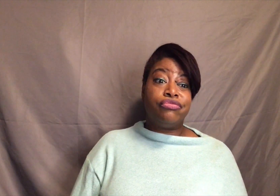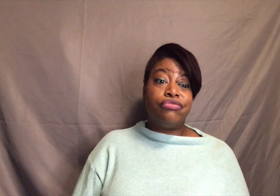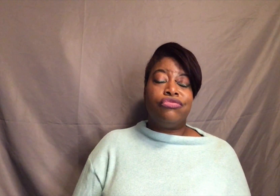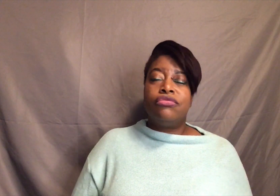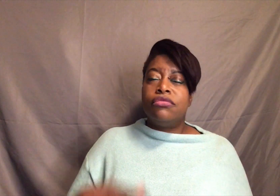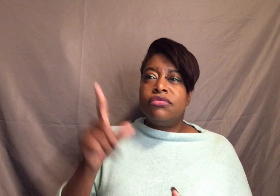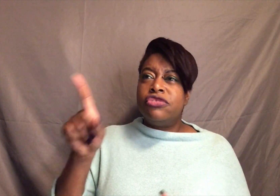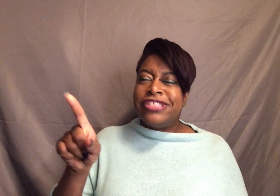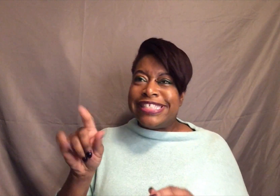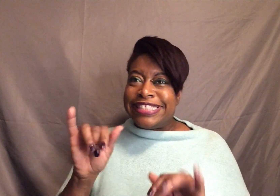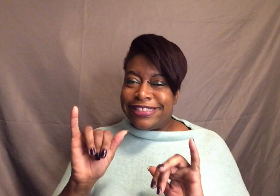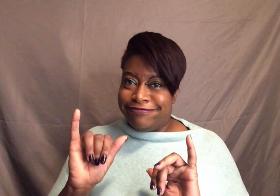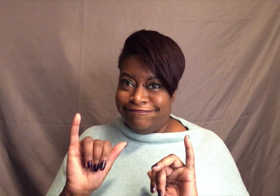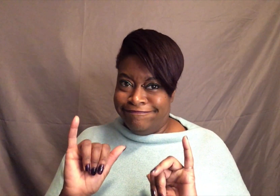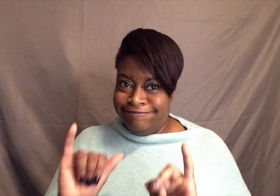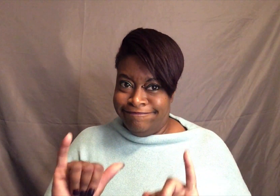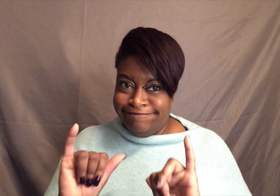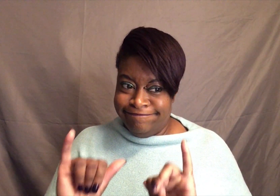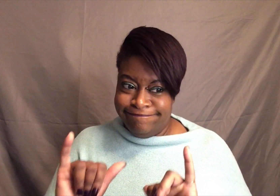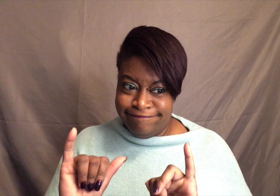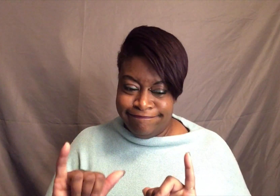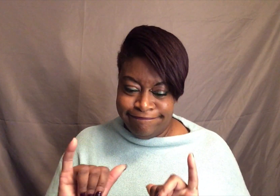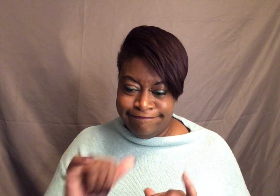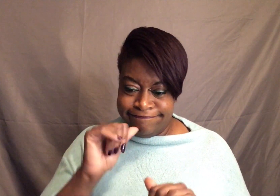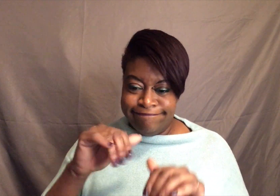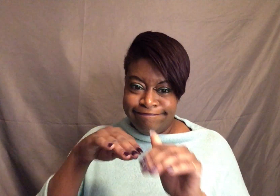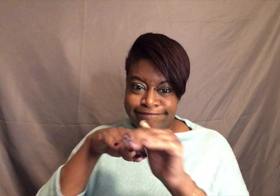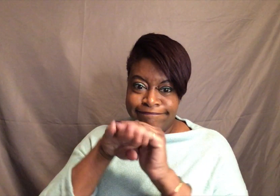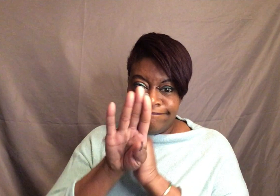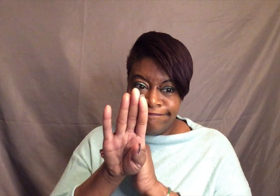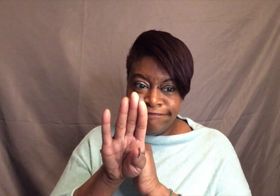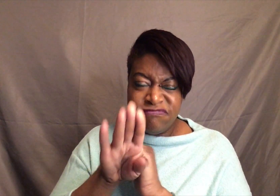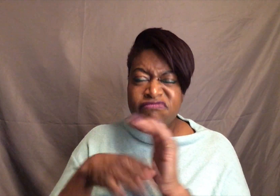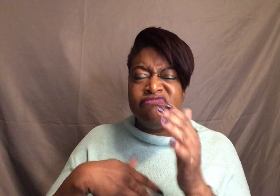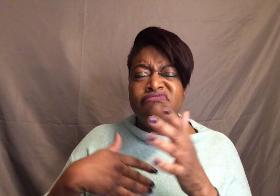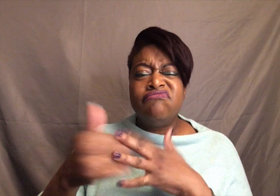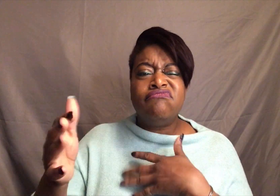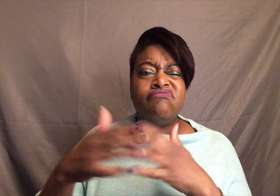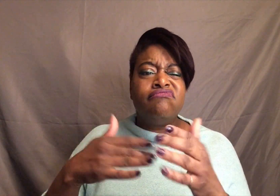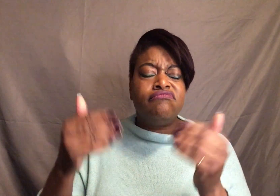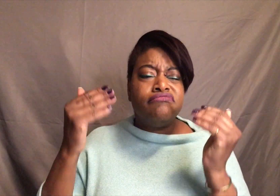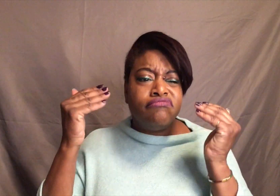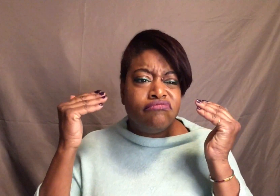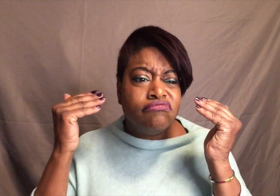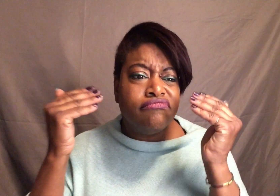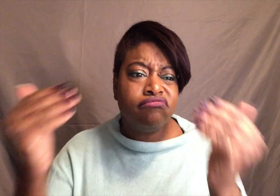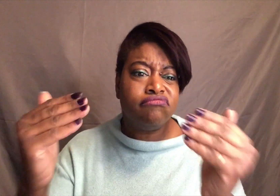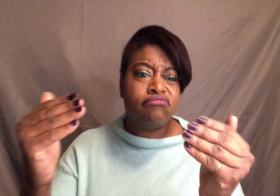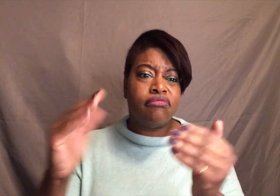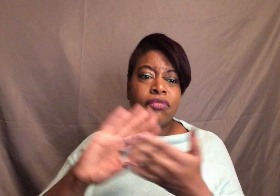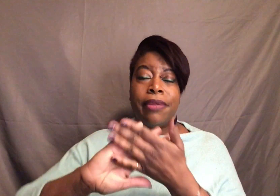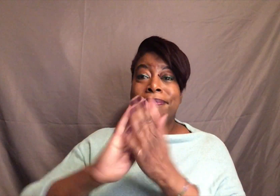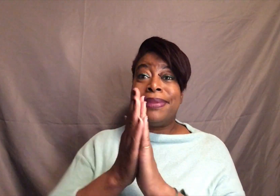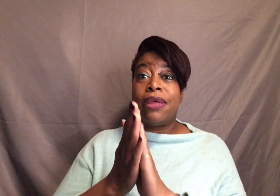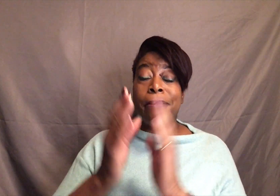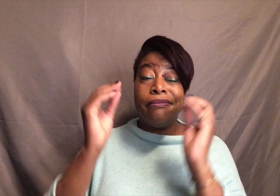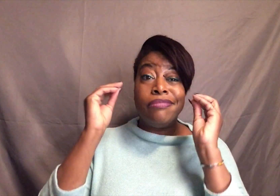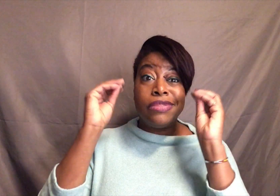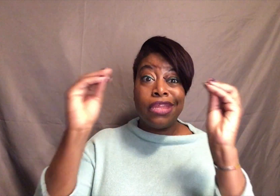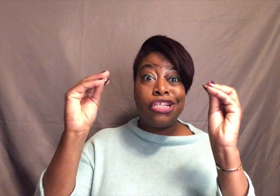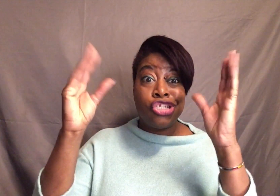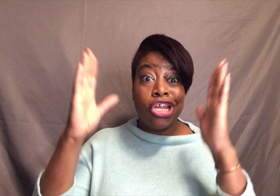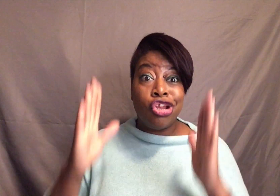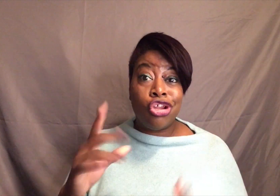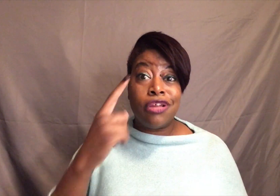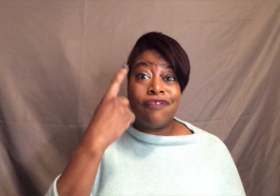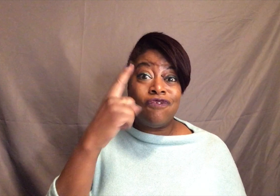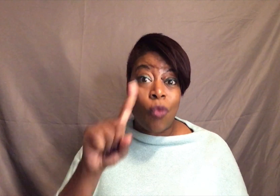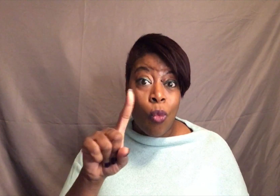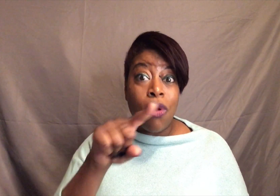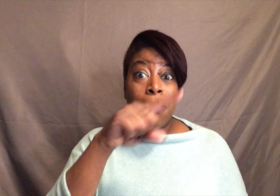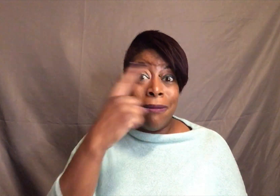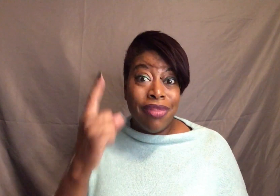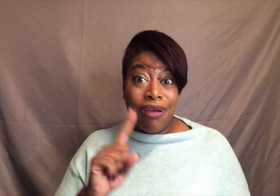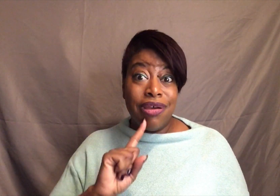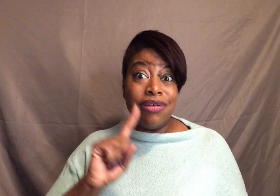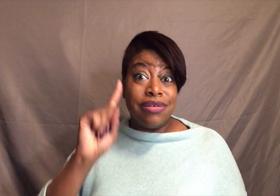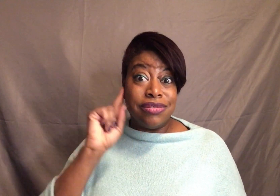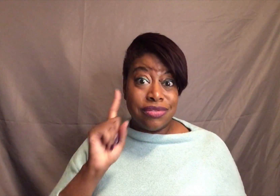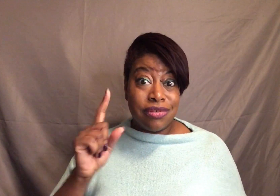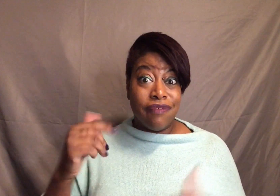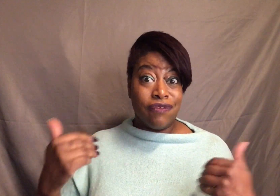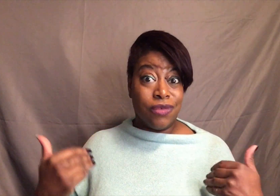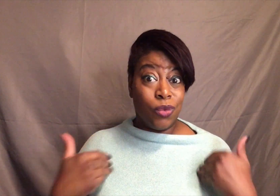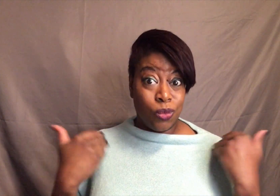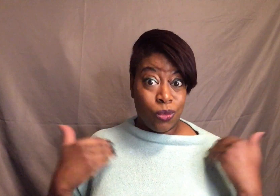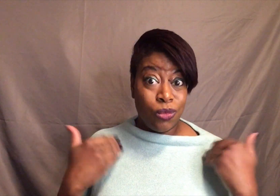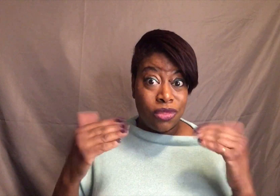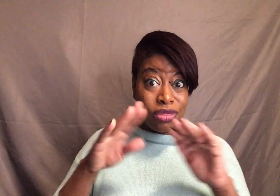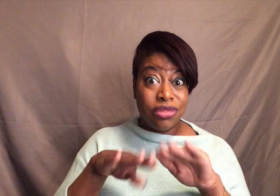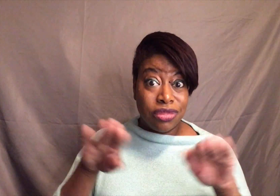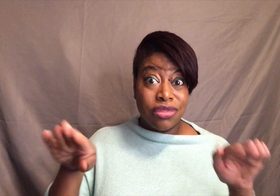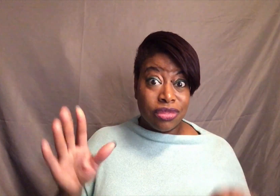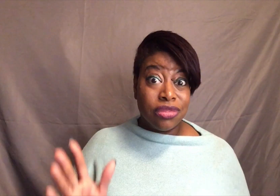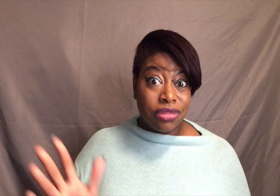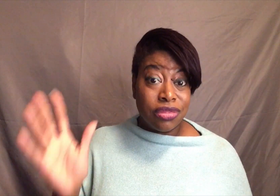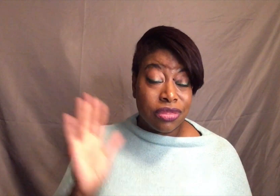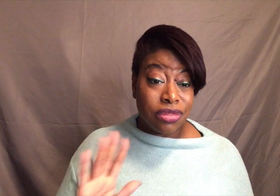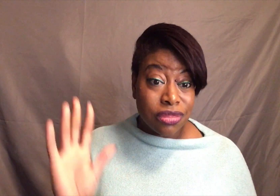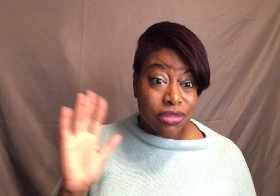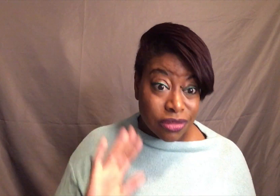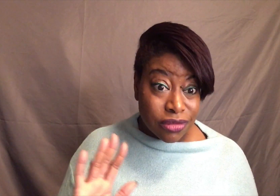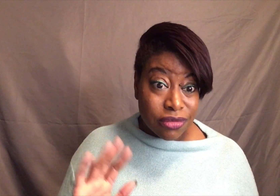Regardless, she was a pioneer for the Black Deaf youth as